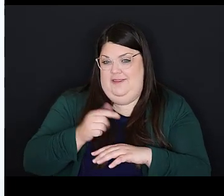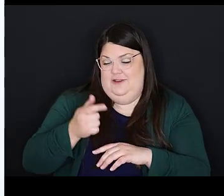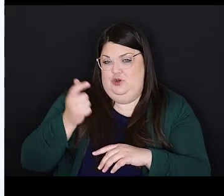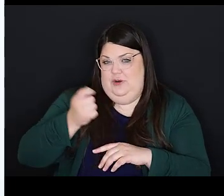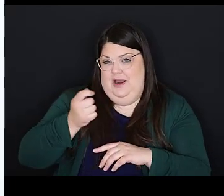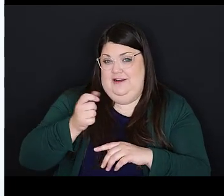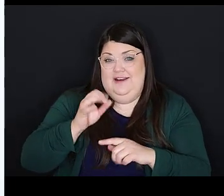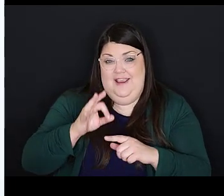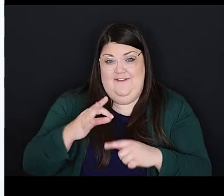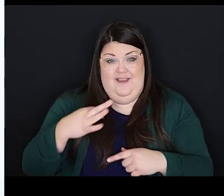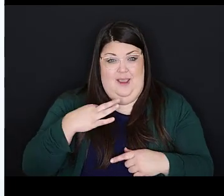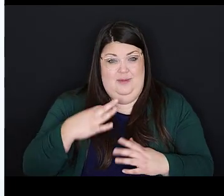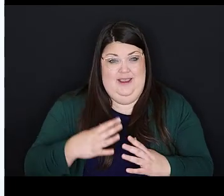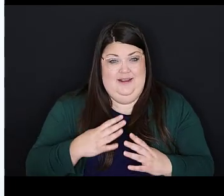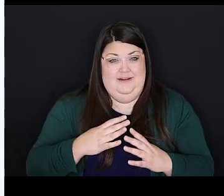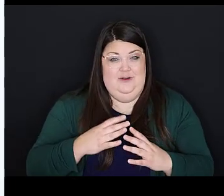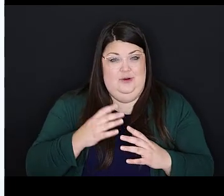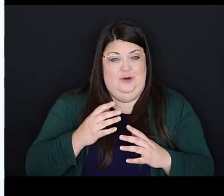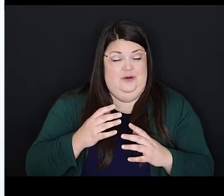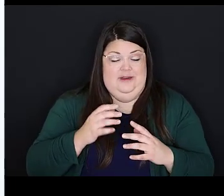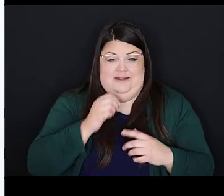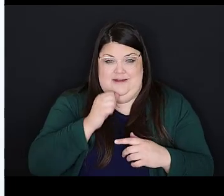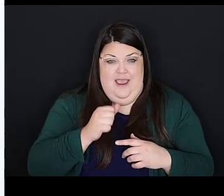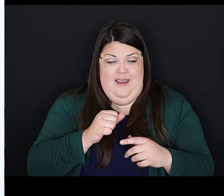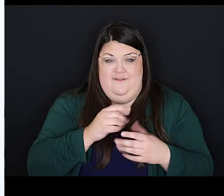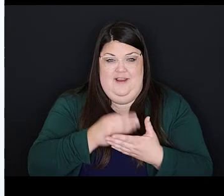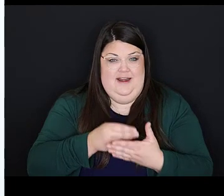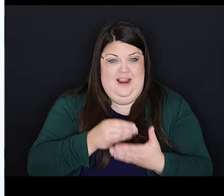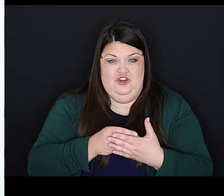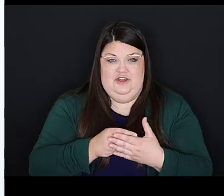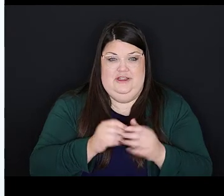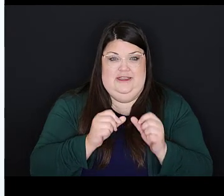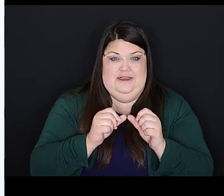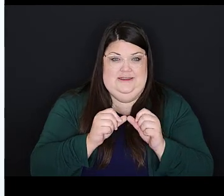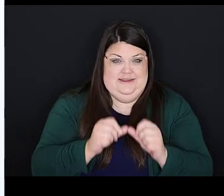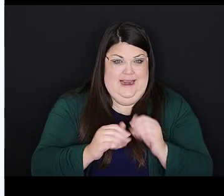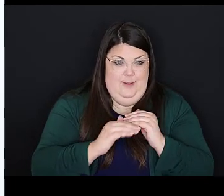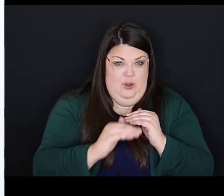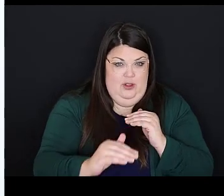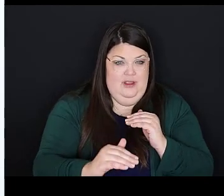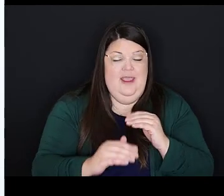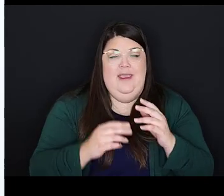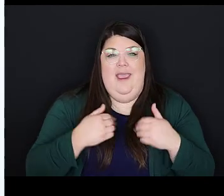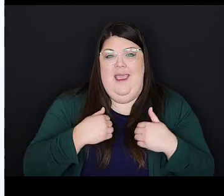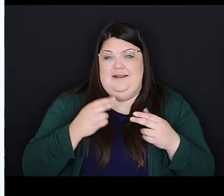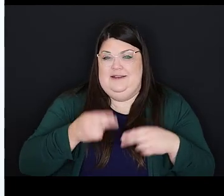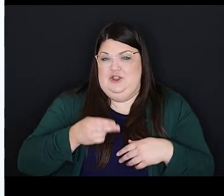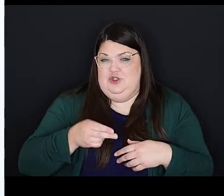or grantee is not financially stable; has a history of unsatisfactory performance;